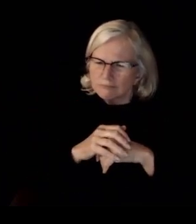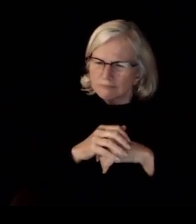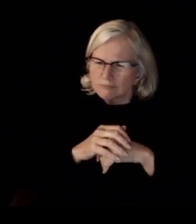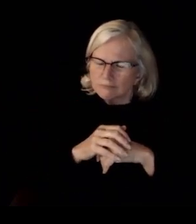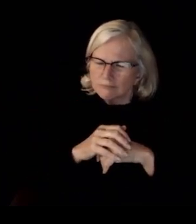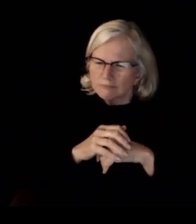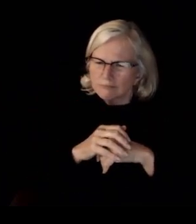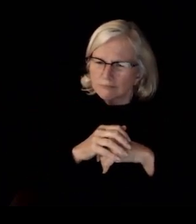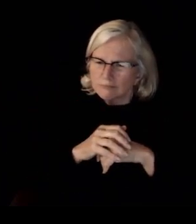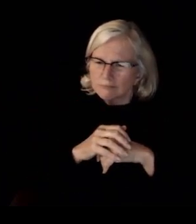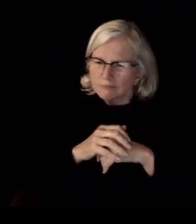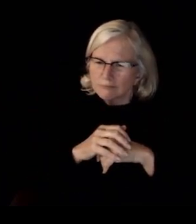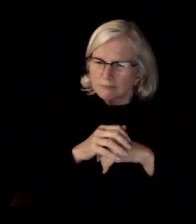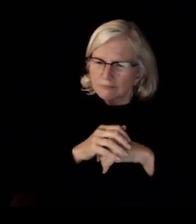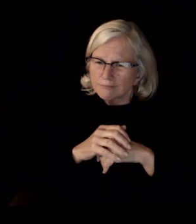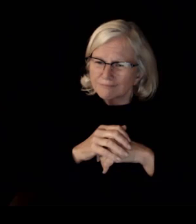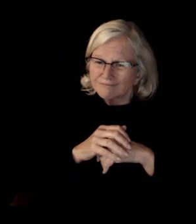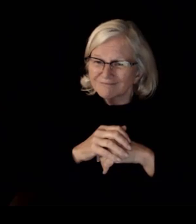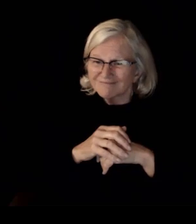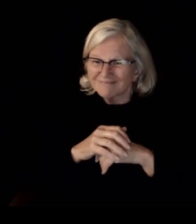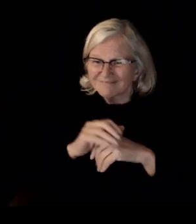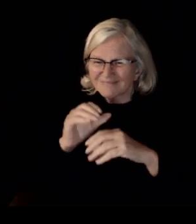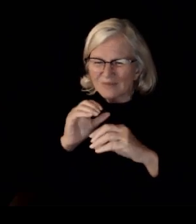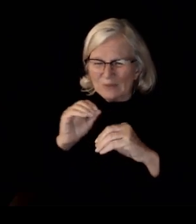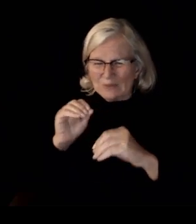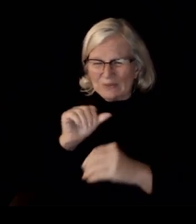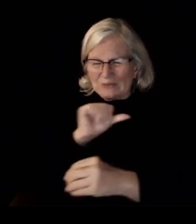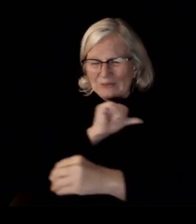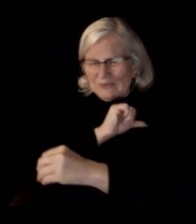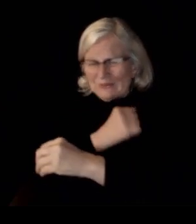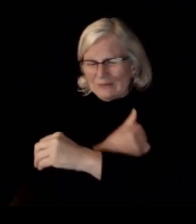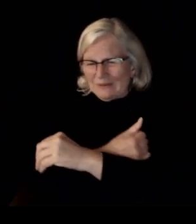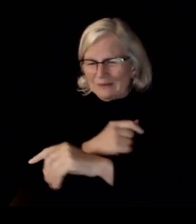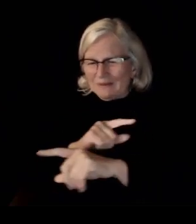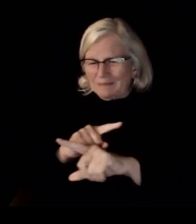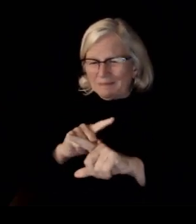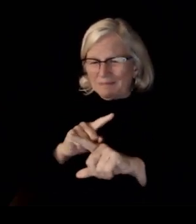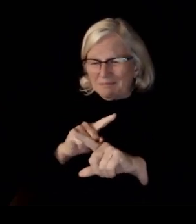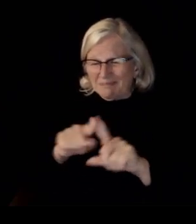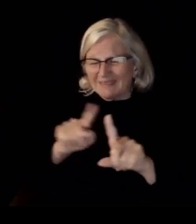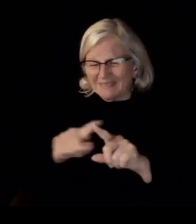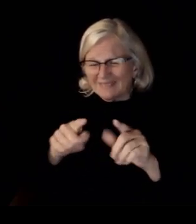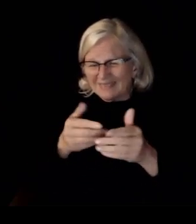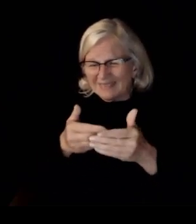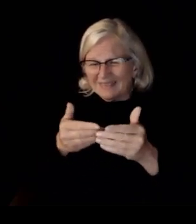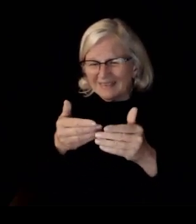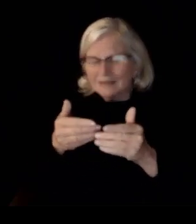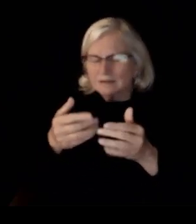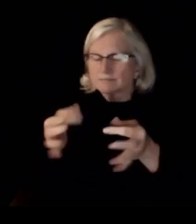emphasis um you know very much is on education first it's important though for there to be